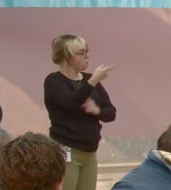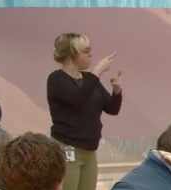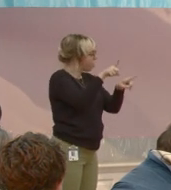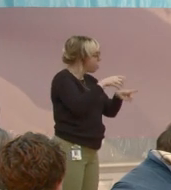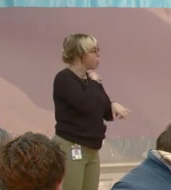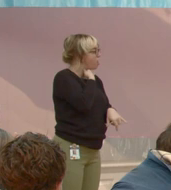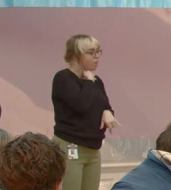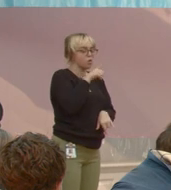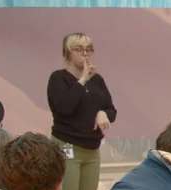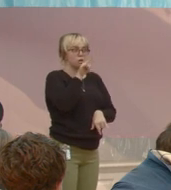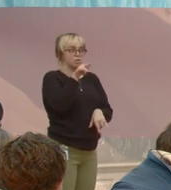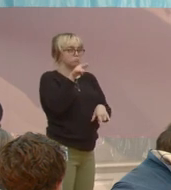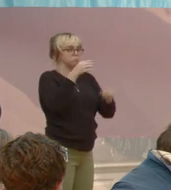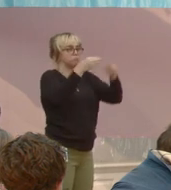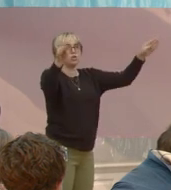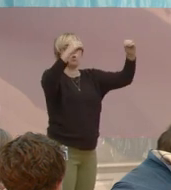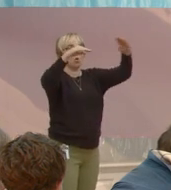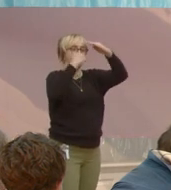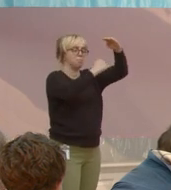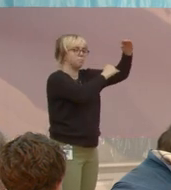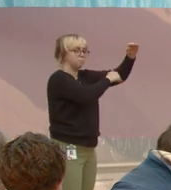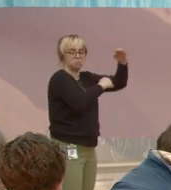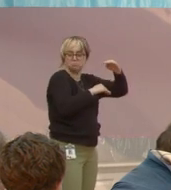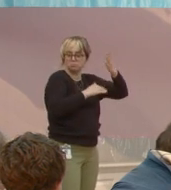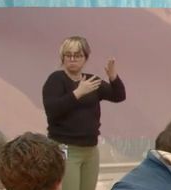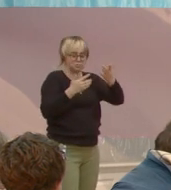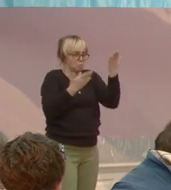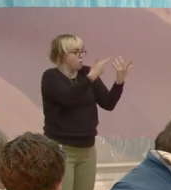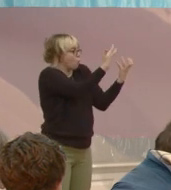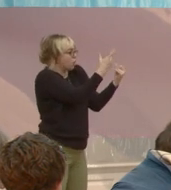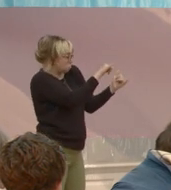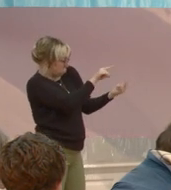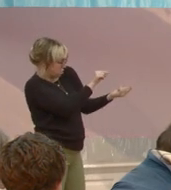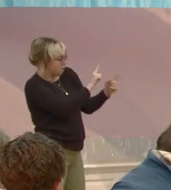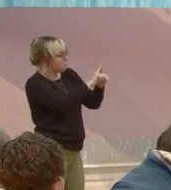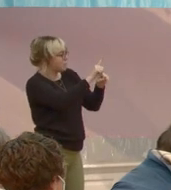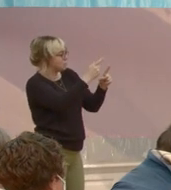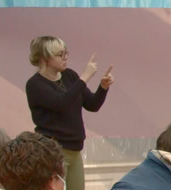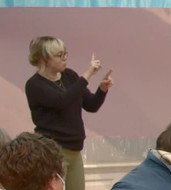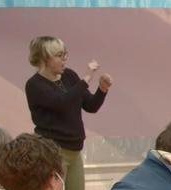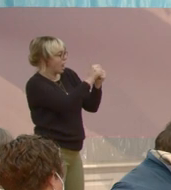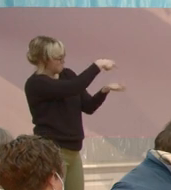were able to wipe them off site, and I will do that. And the question is, how do you get paid for that? How does that get